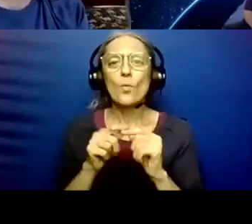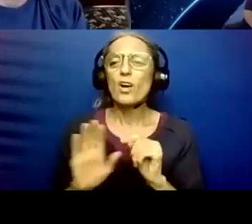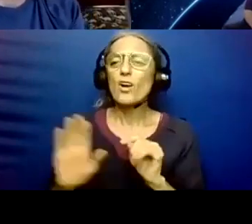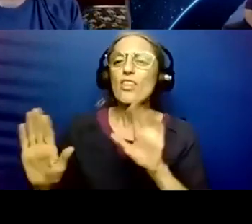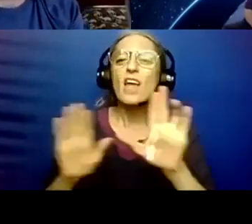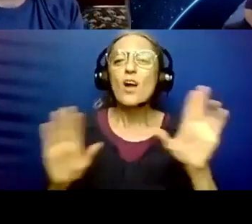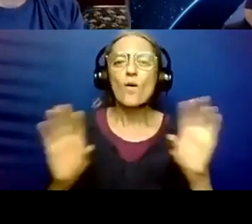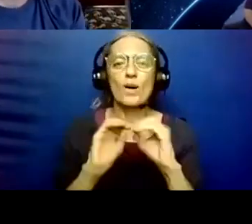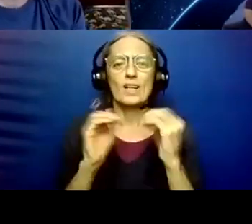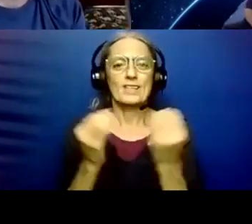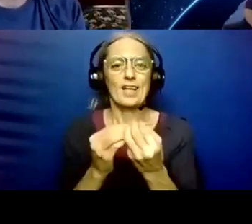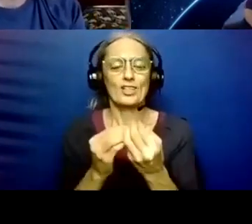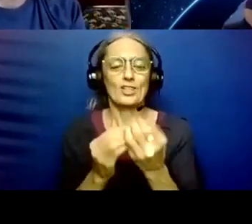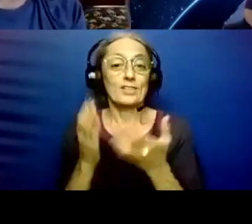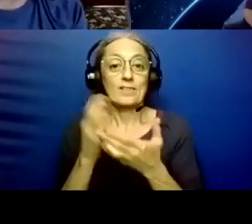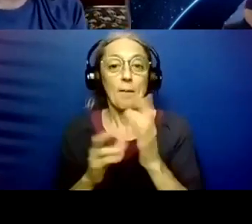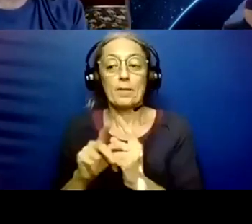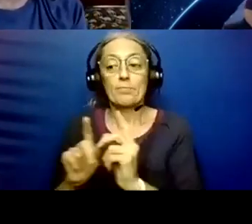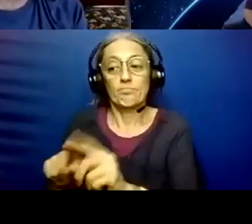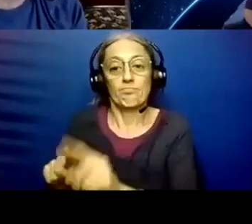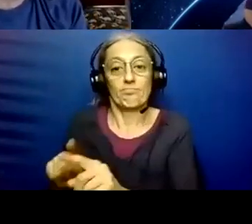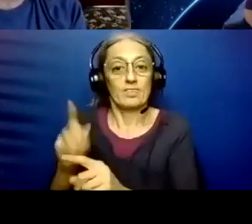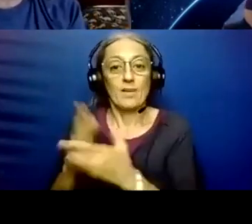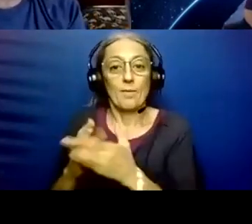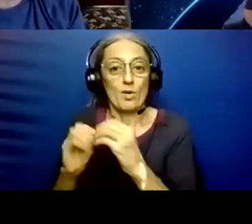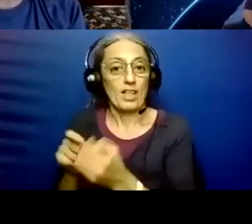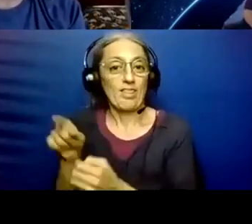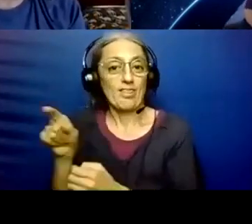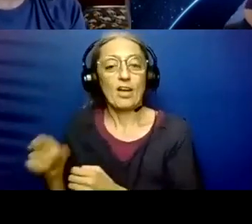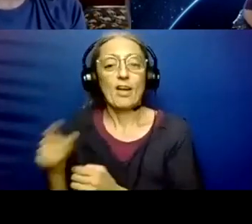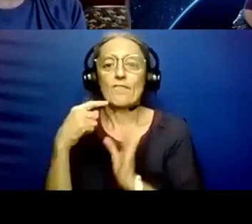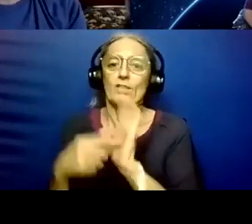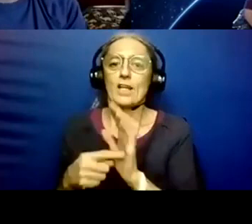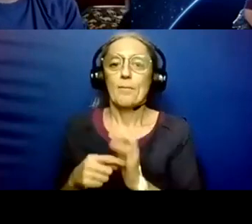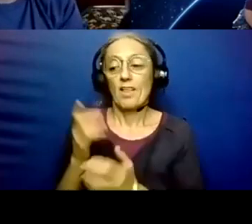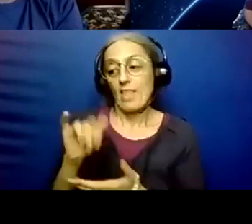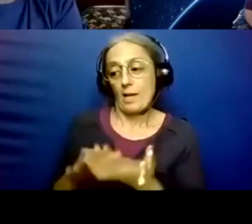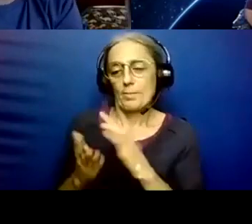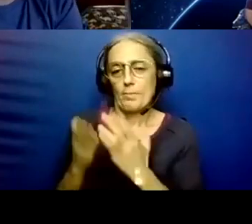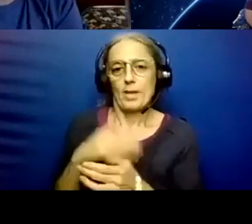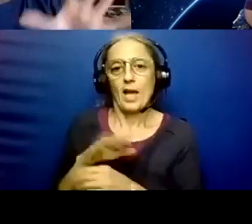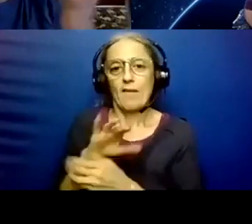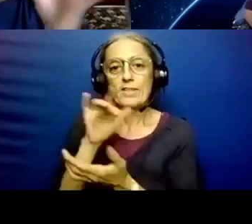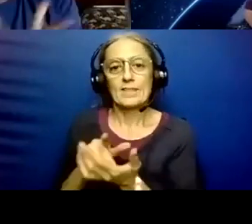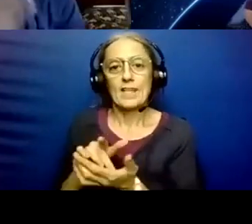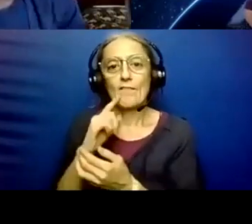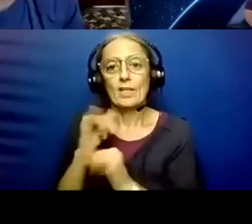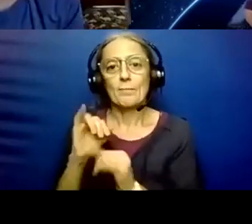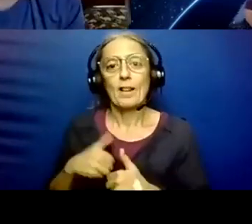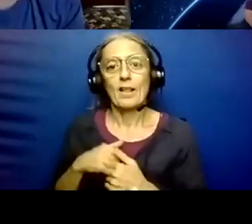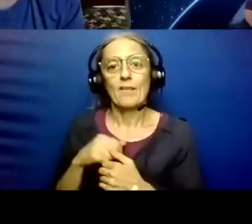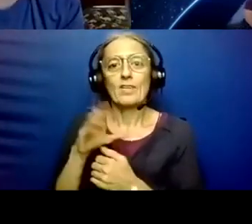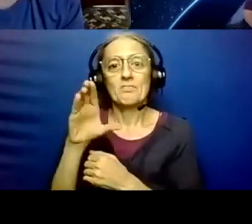So it could be the Centers for Independent Living. It could be another disability rights organization.